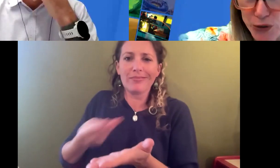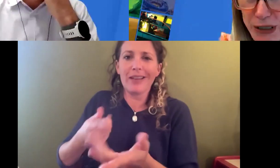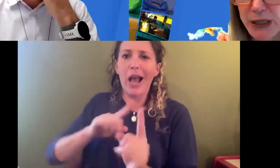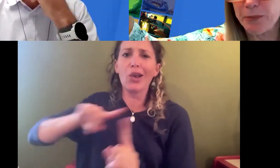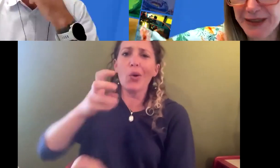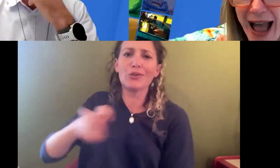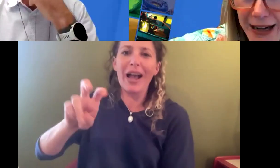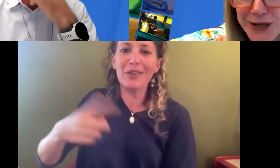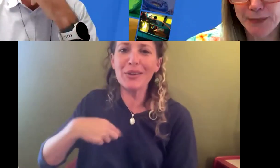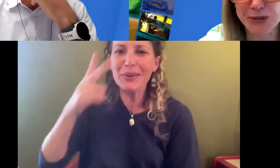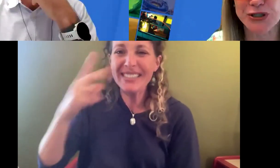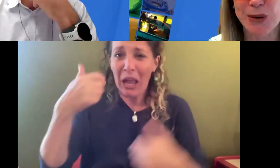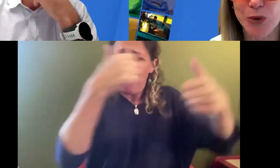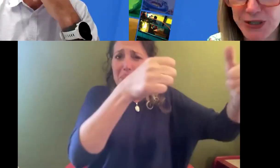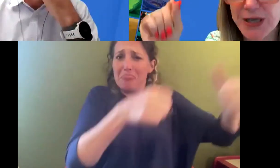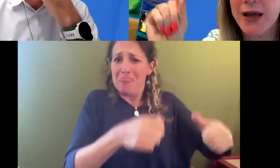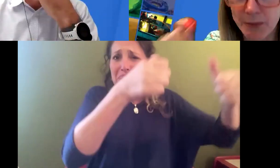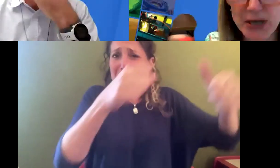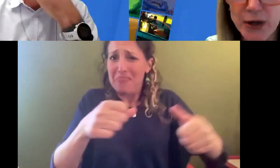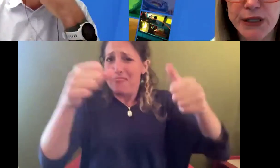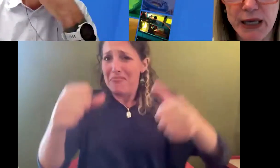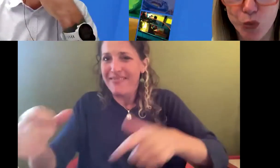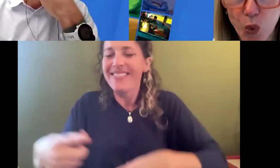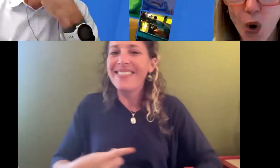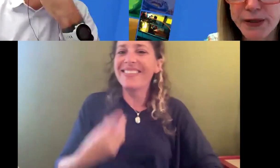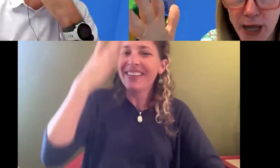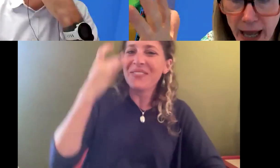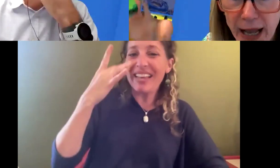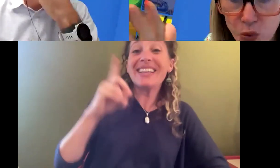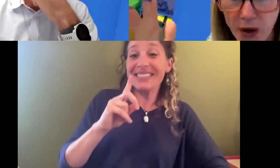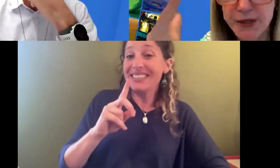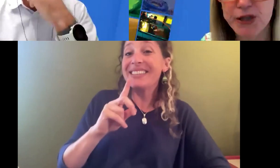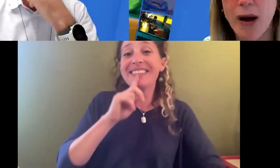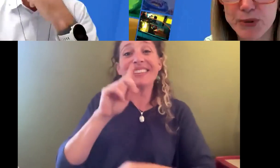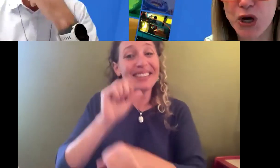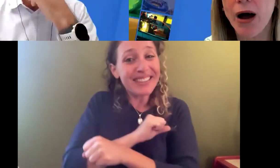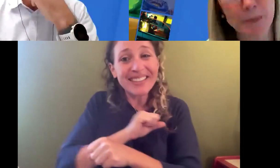you'd see it tacked up to someone's because it was a one stop shop.